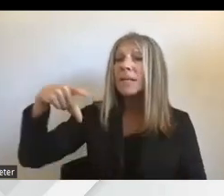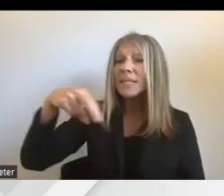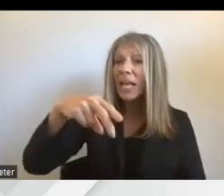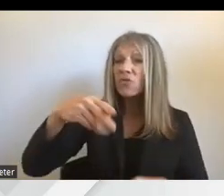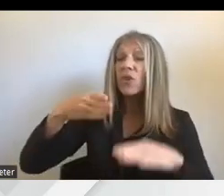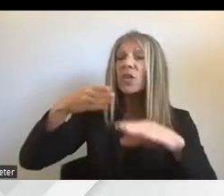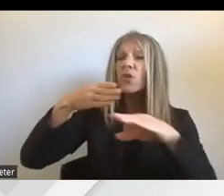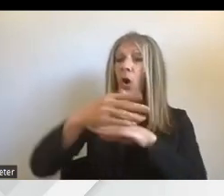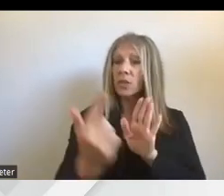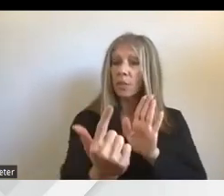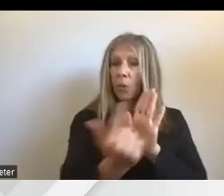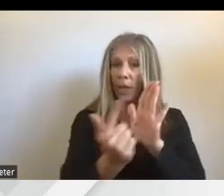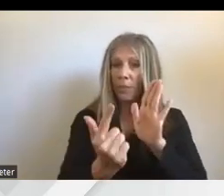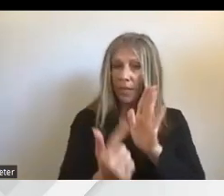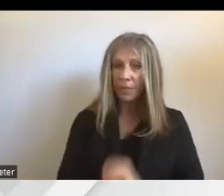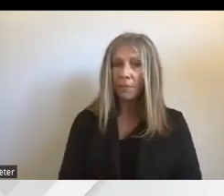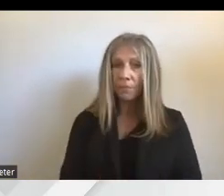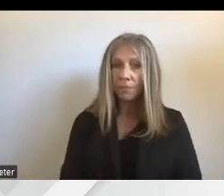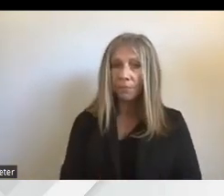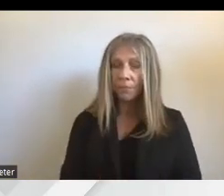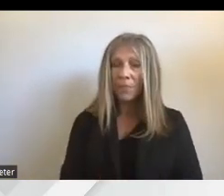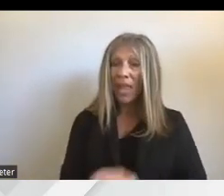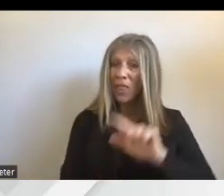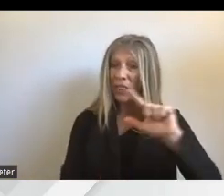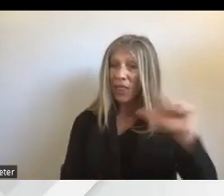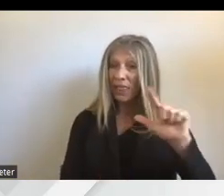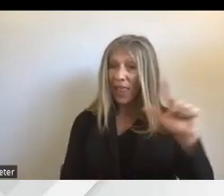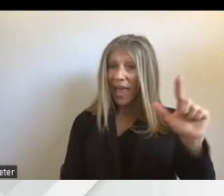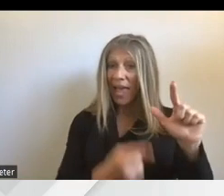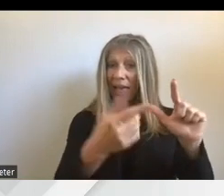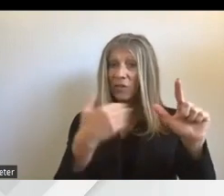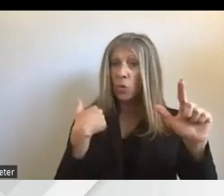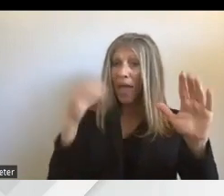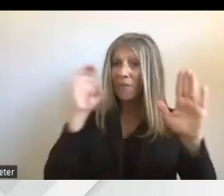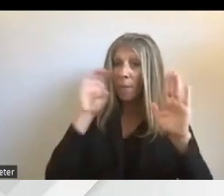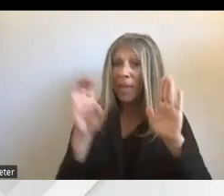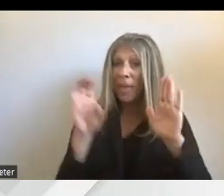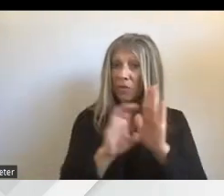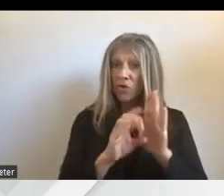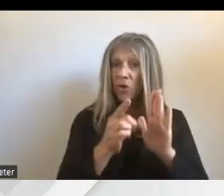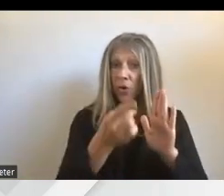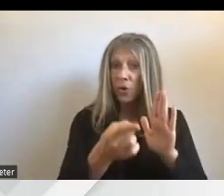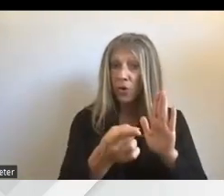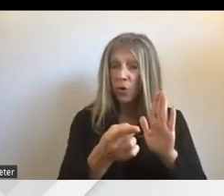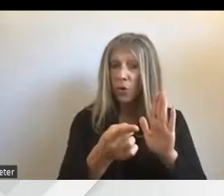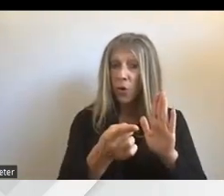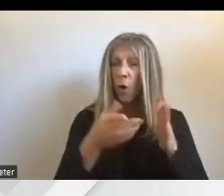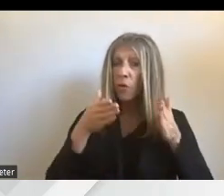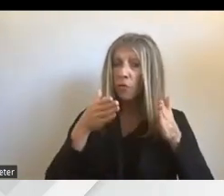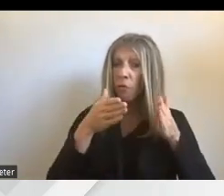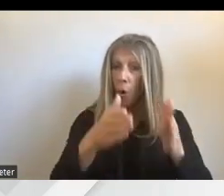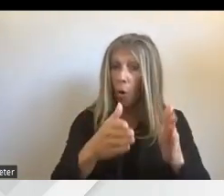pedestrian crossing is prohibited. So on the left hand side, you have an image of the roadway